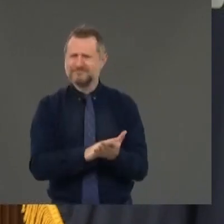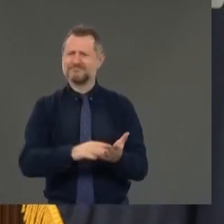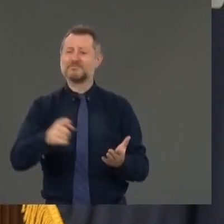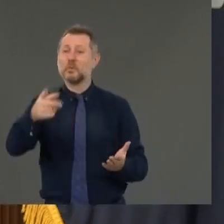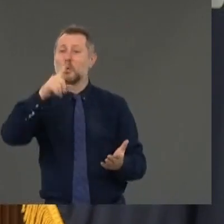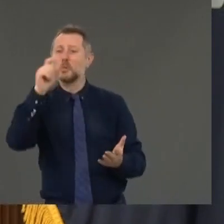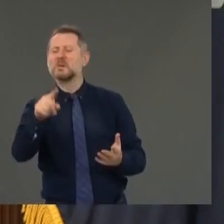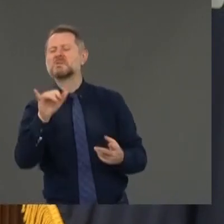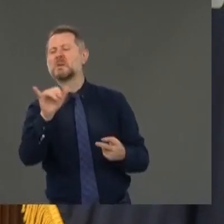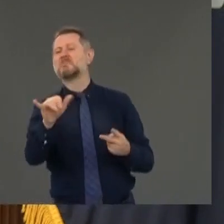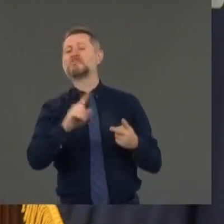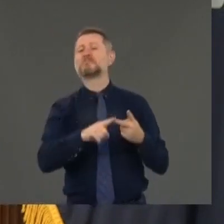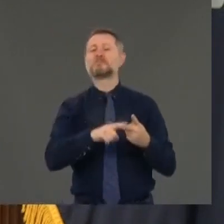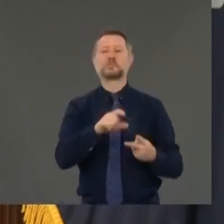POLICE DEPARTMENT? FIRST QUESTION, WHAT DO WE WANT